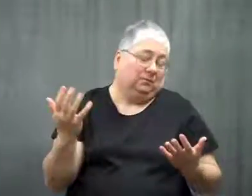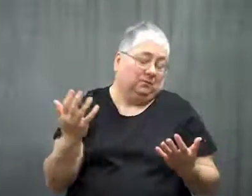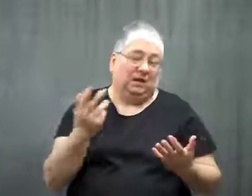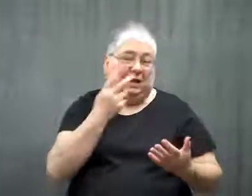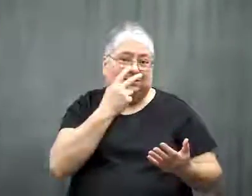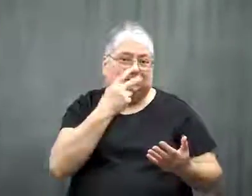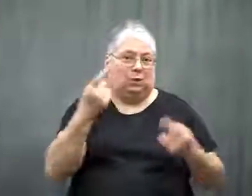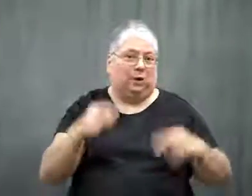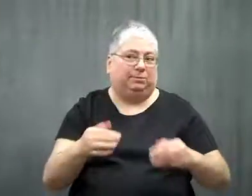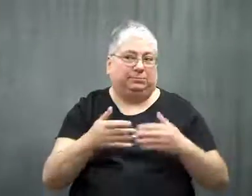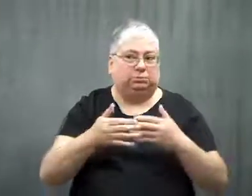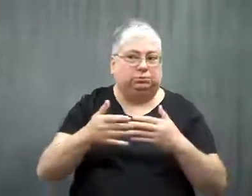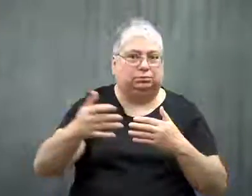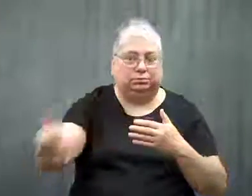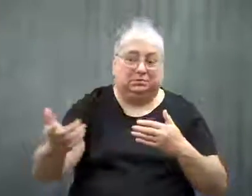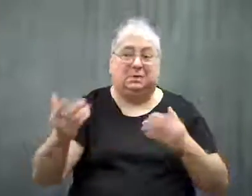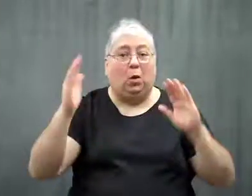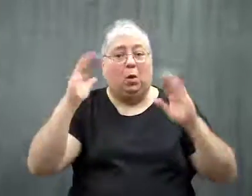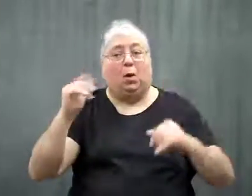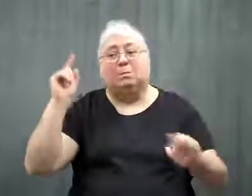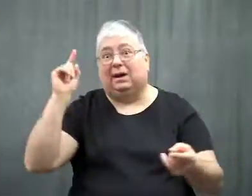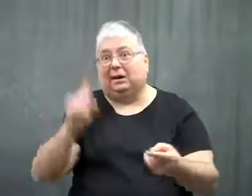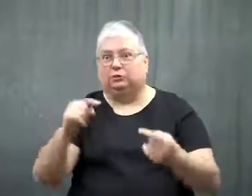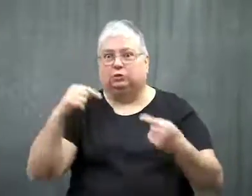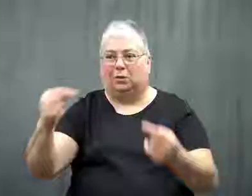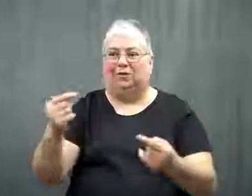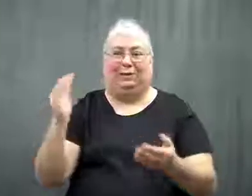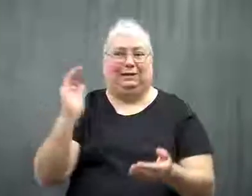We'll see what happens, I hope the number of tornadoes goes down